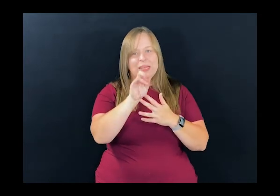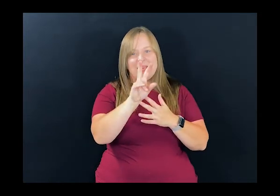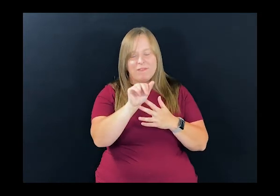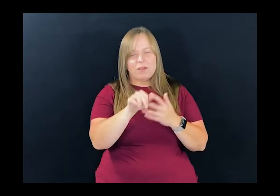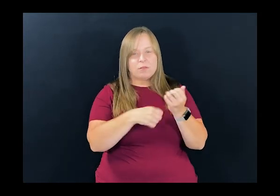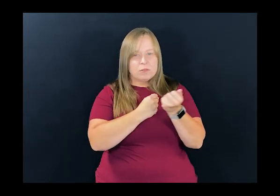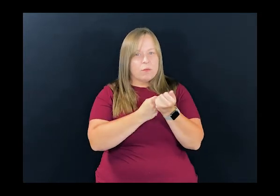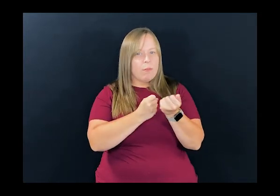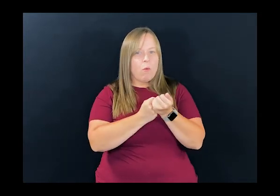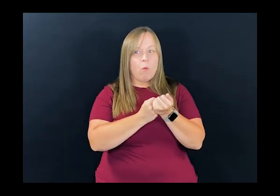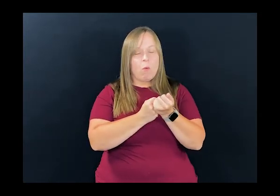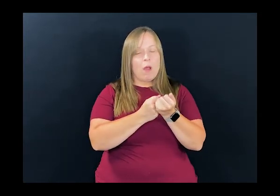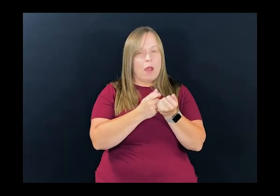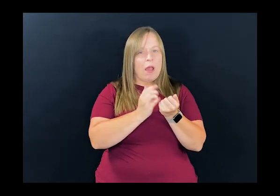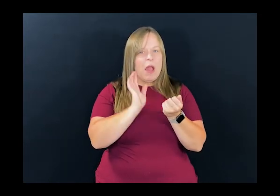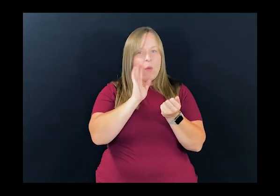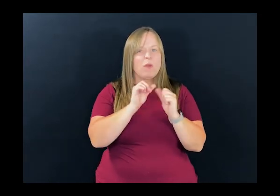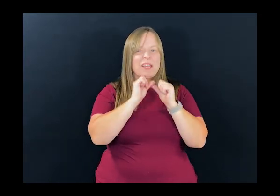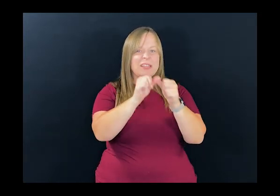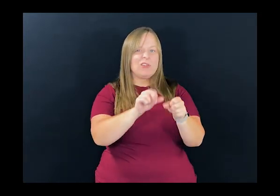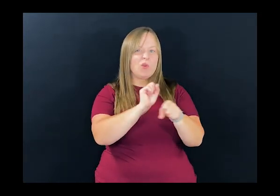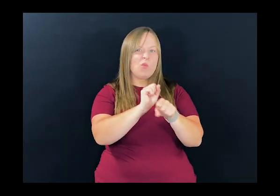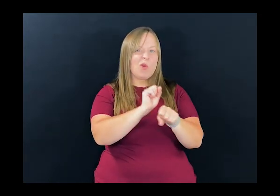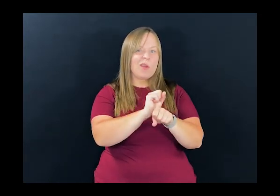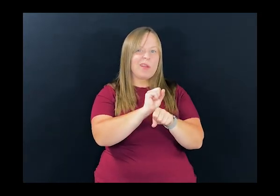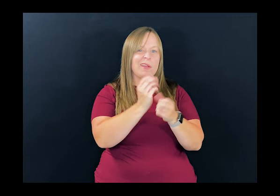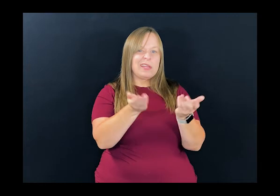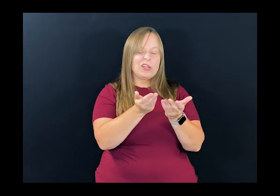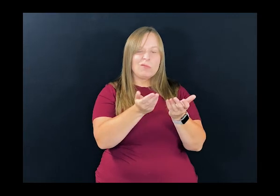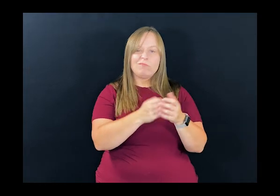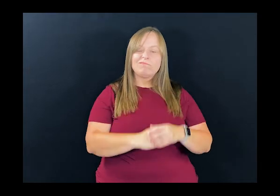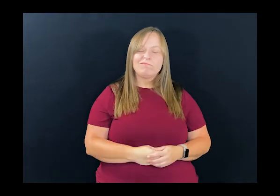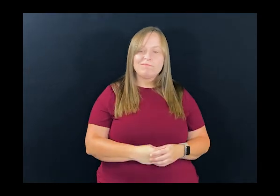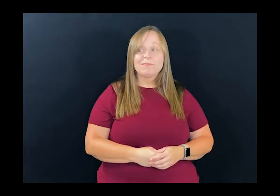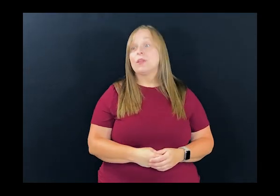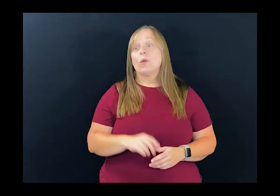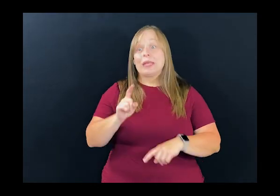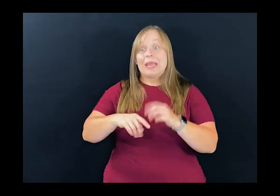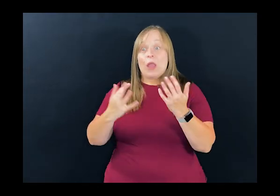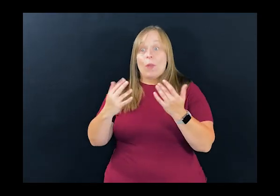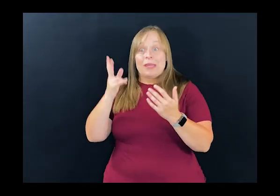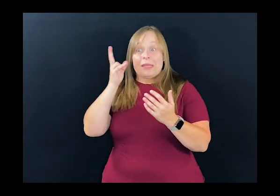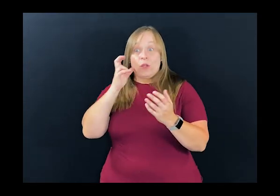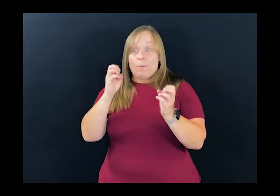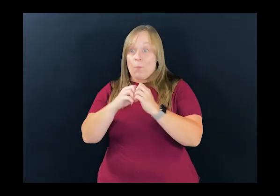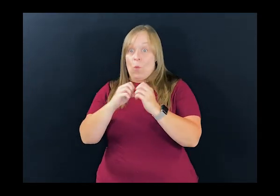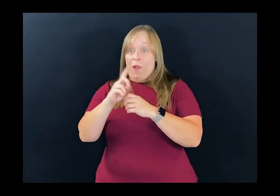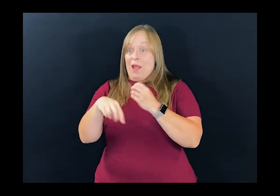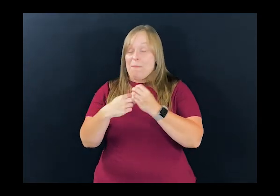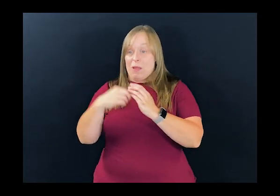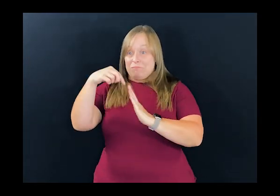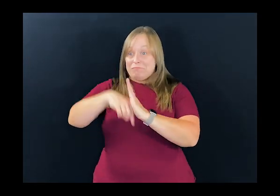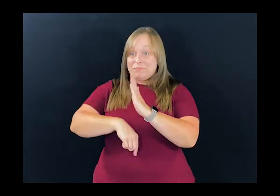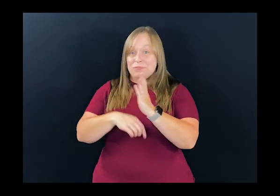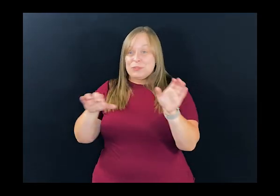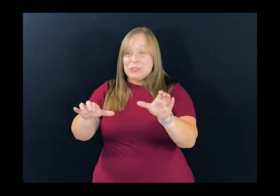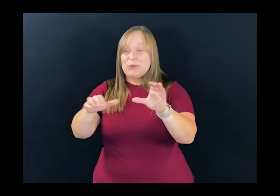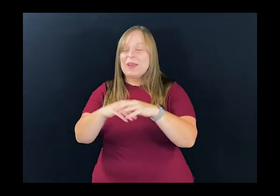support, I will be continuing to work on here in New York. [Katrin] We can't wait to hear more about what it is that you're doing.